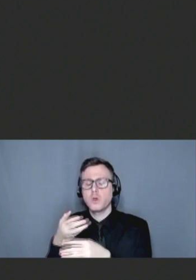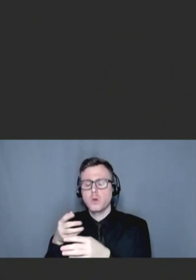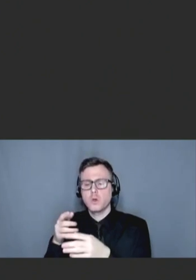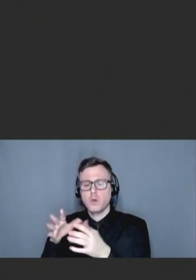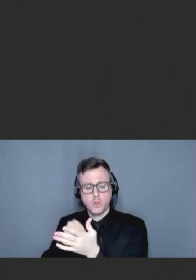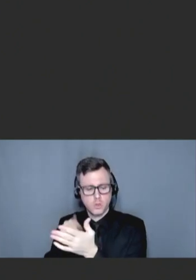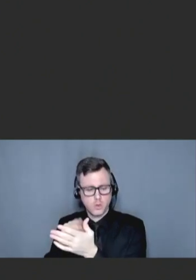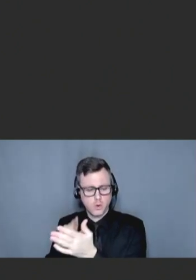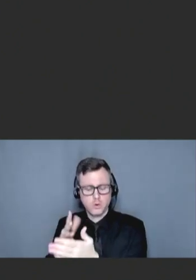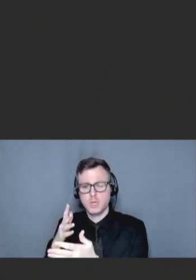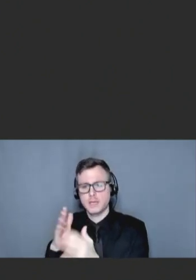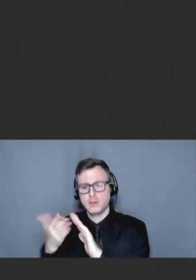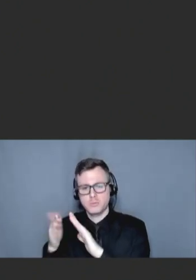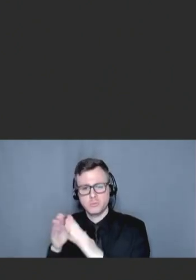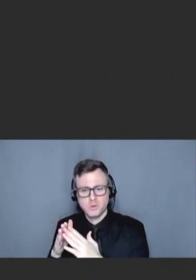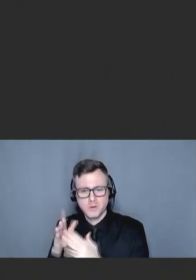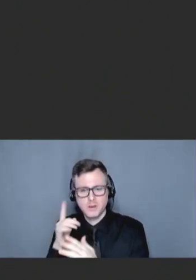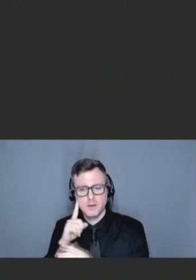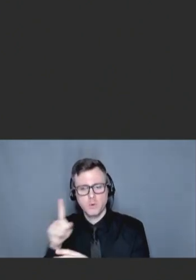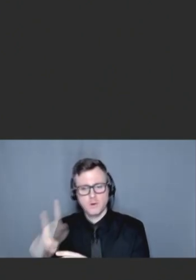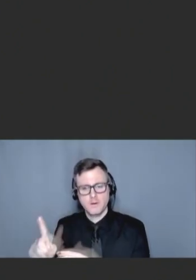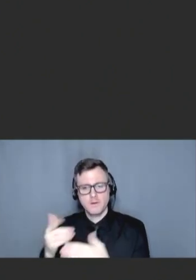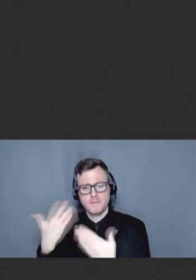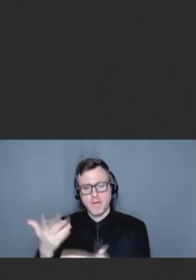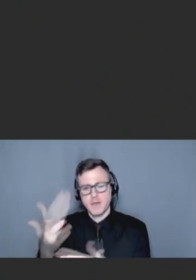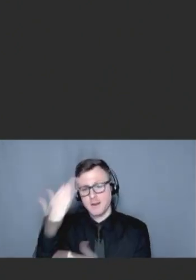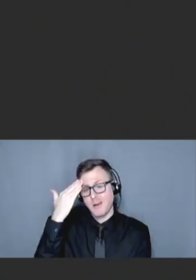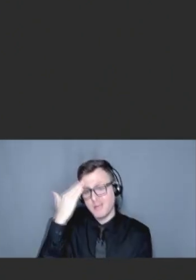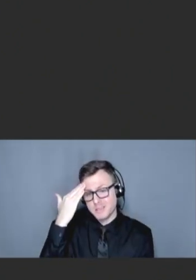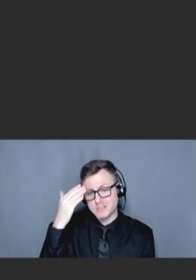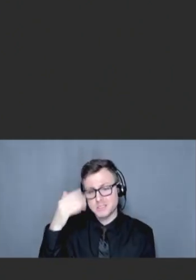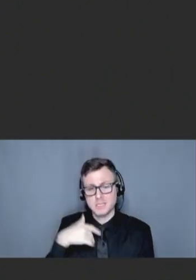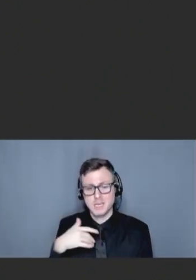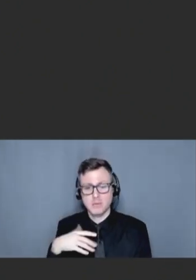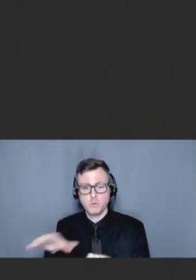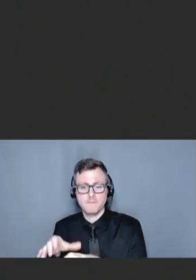practices to state health agencies.